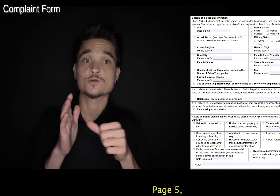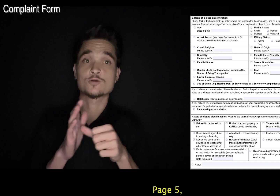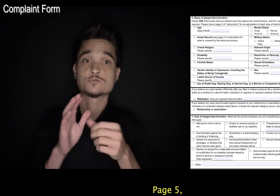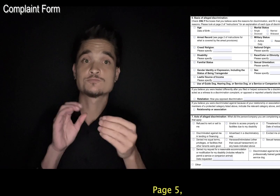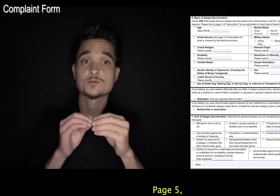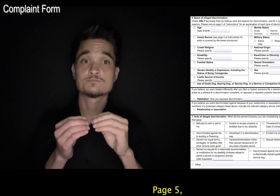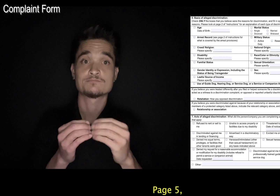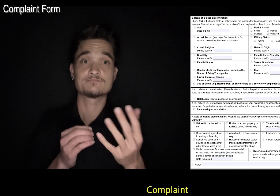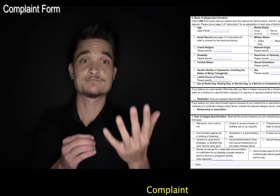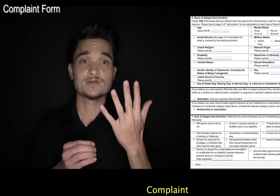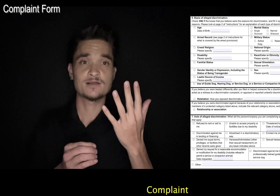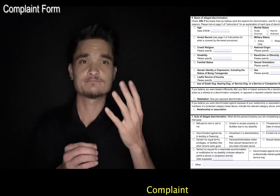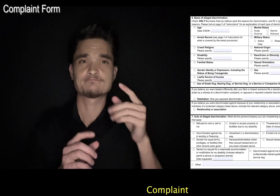Page 5, Complaint